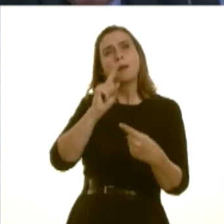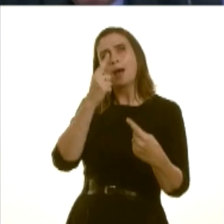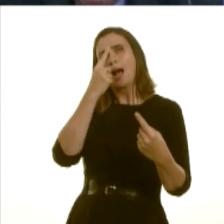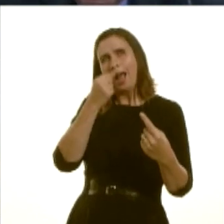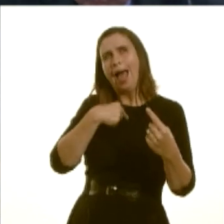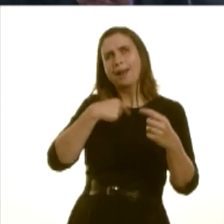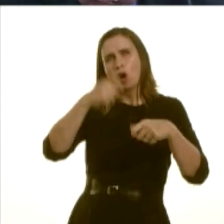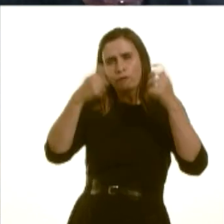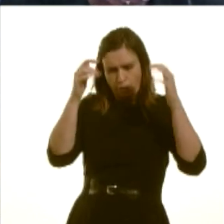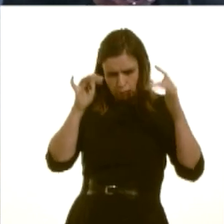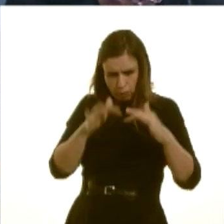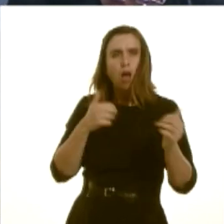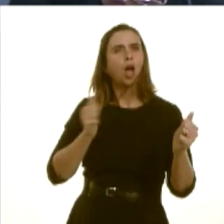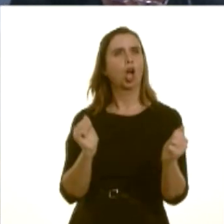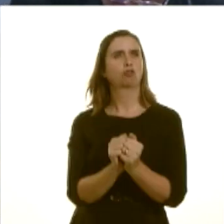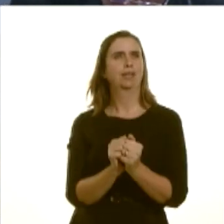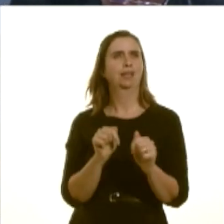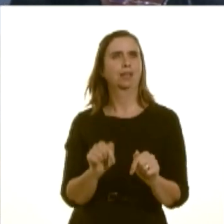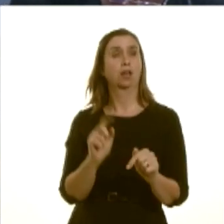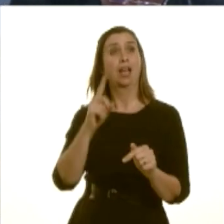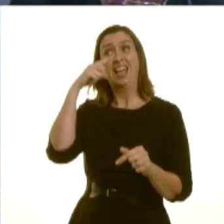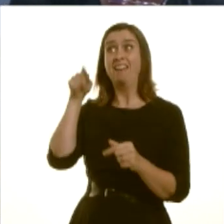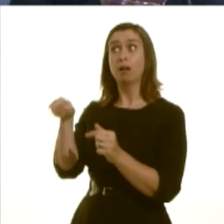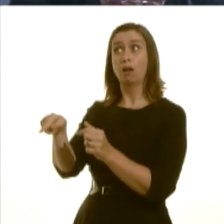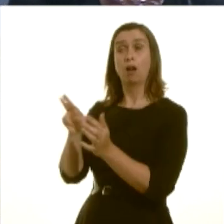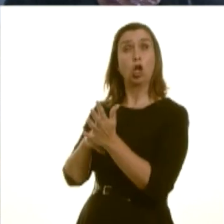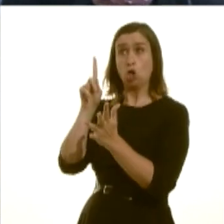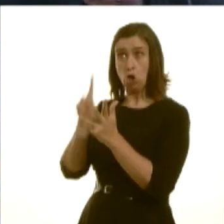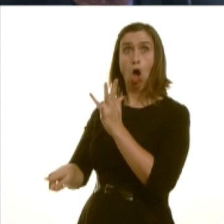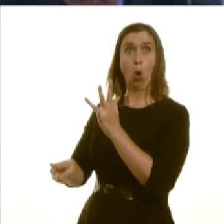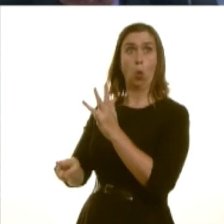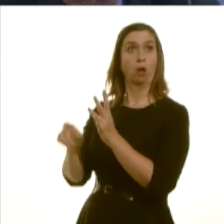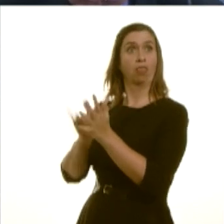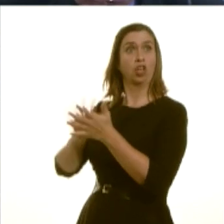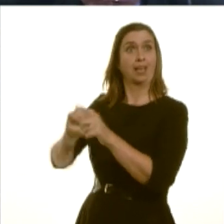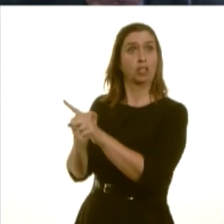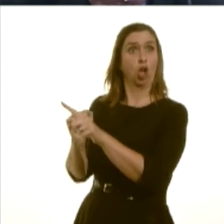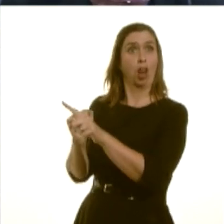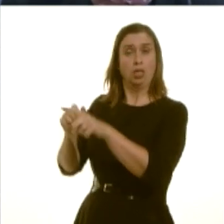in the discussions, so that after a ‘no’ vote on Thursday, we can go and develop a